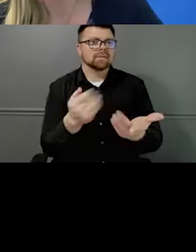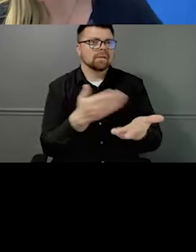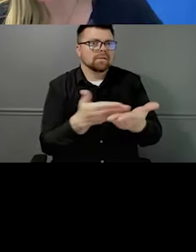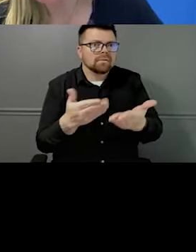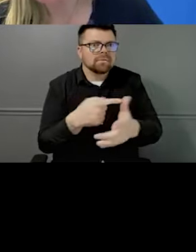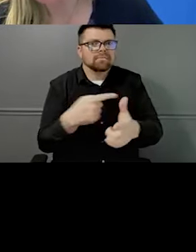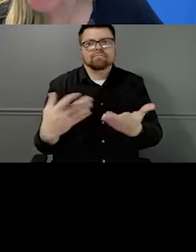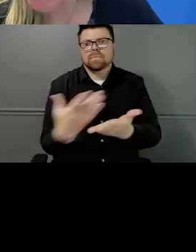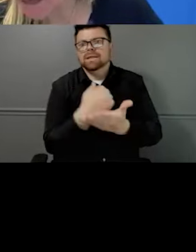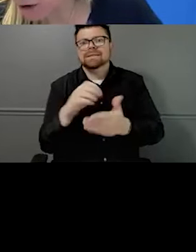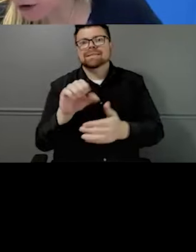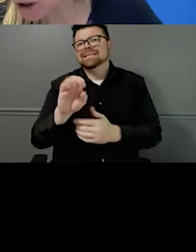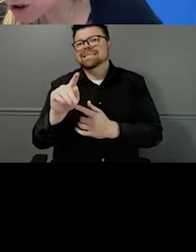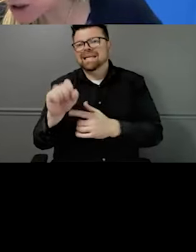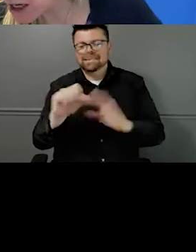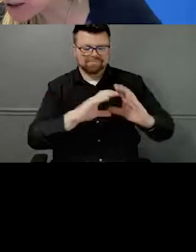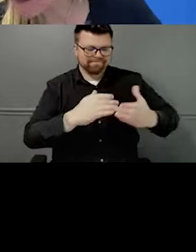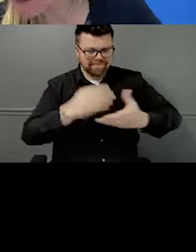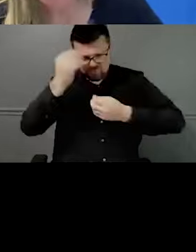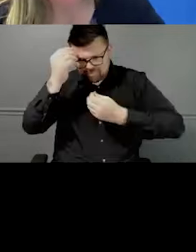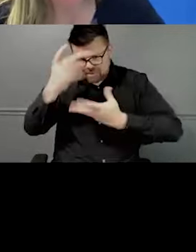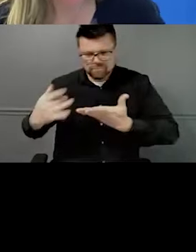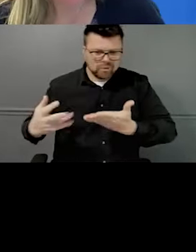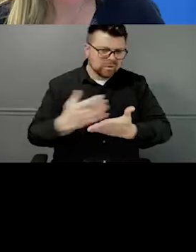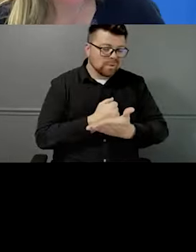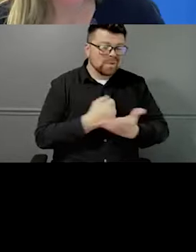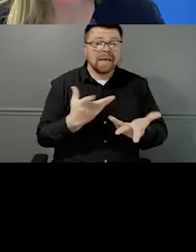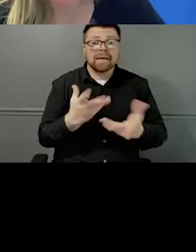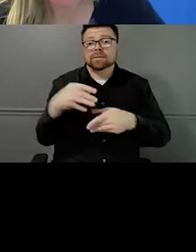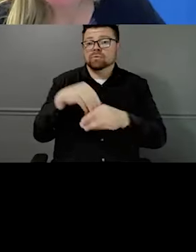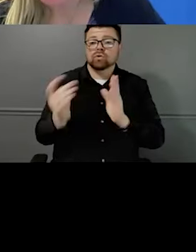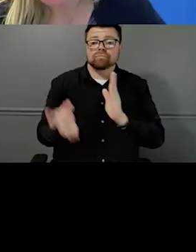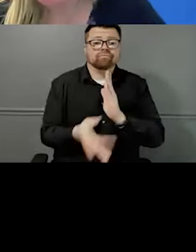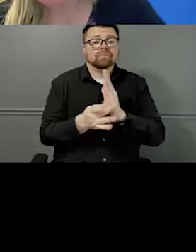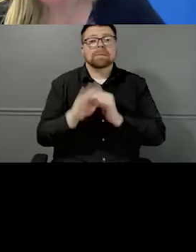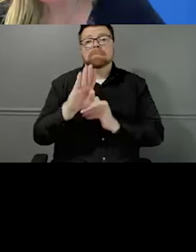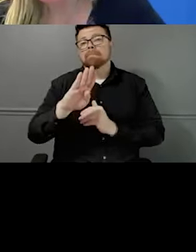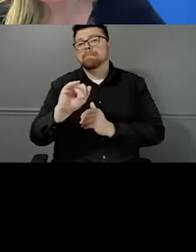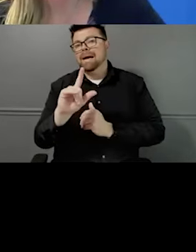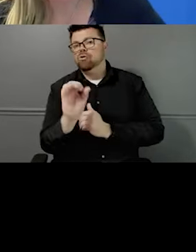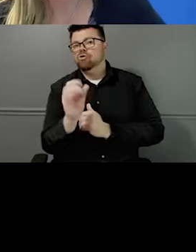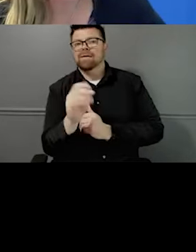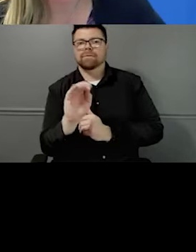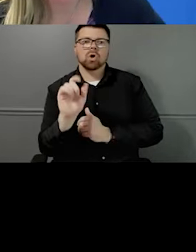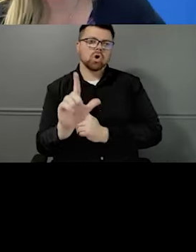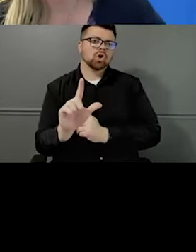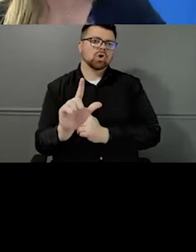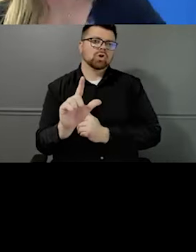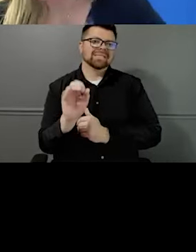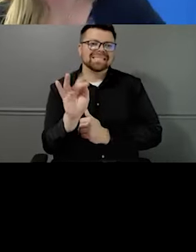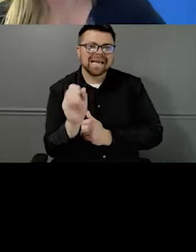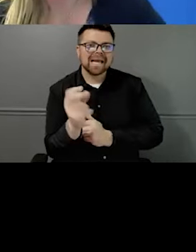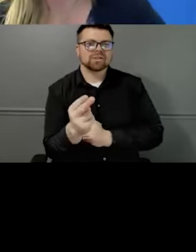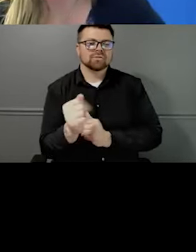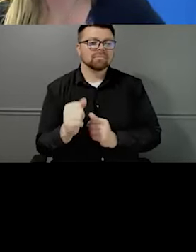if you will, that are contained in the biographical sketch. To do that, we had to take out